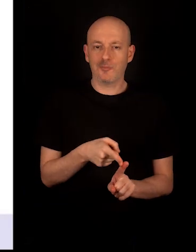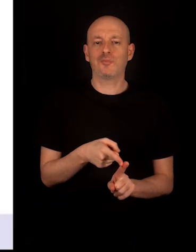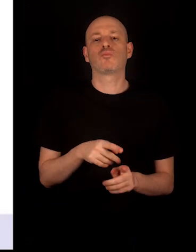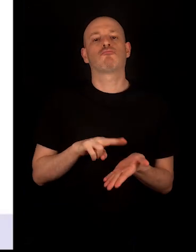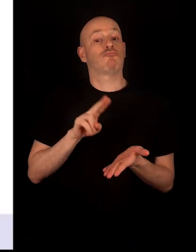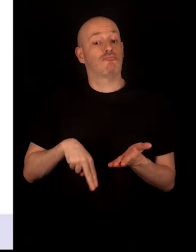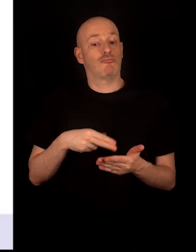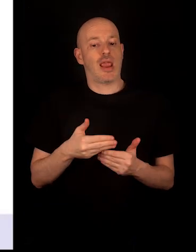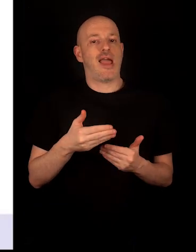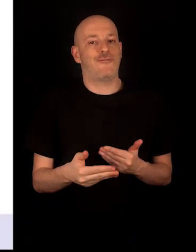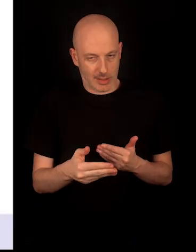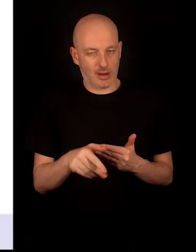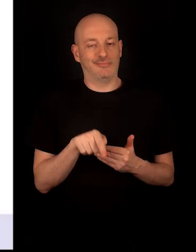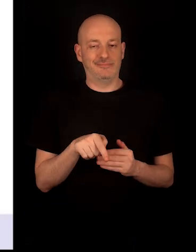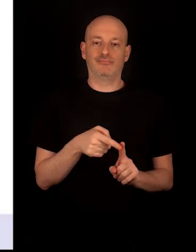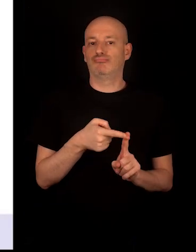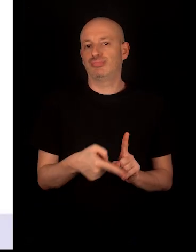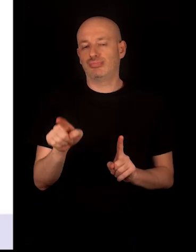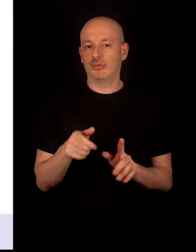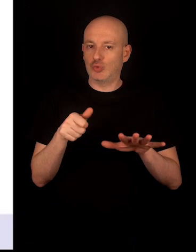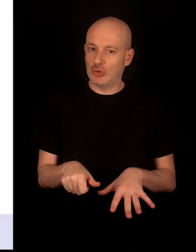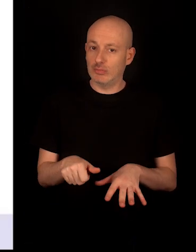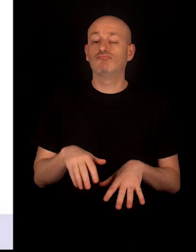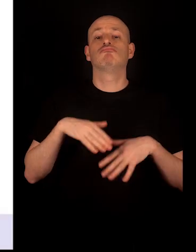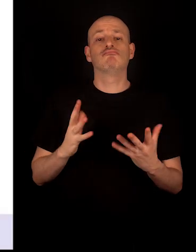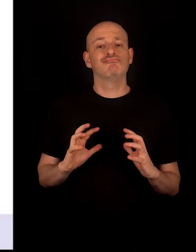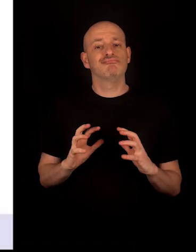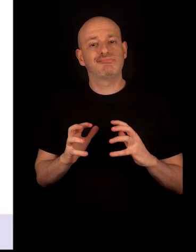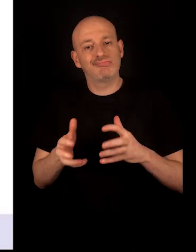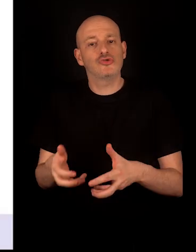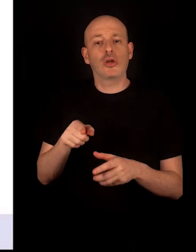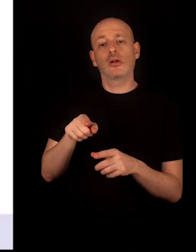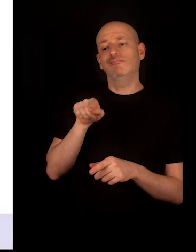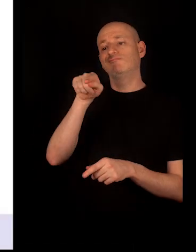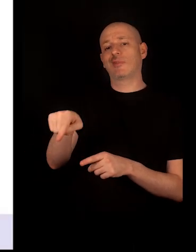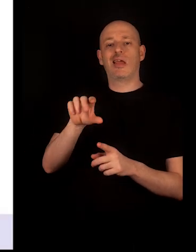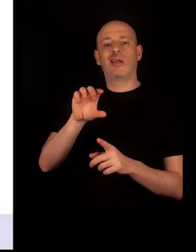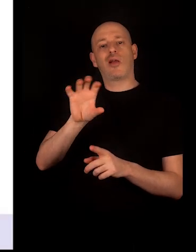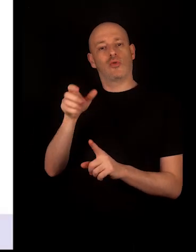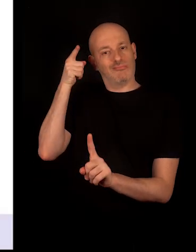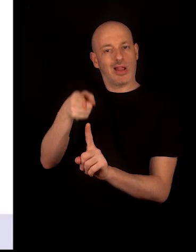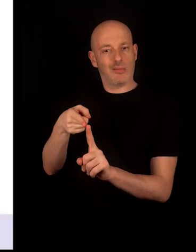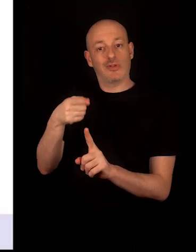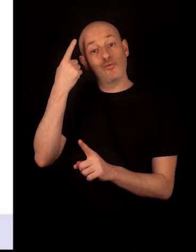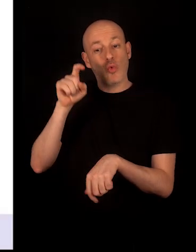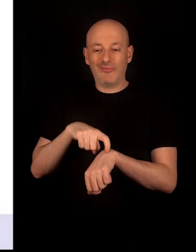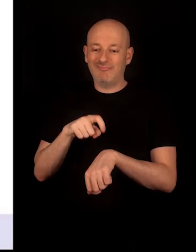after signing the grant agreement. Then, implement your project in the destination country for the agreed duration.